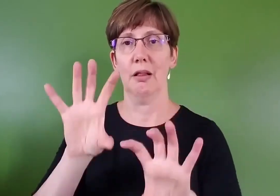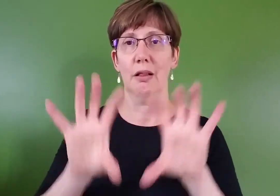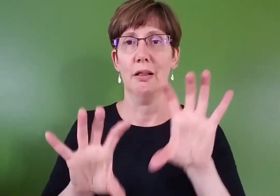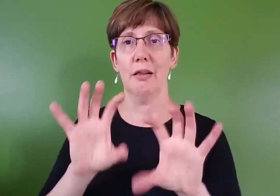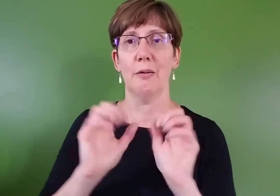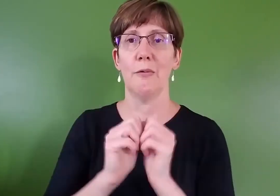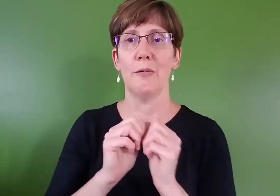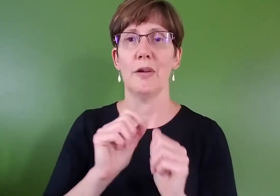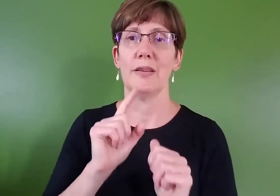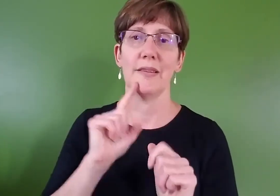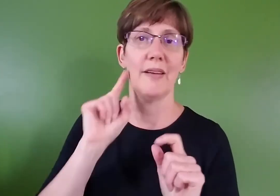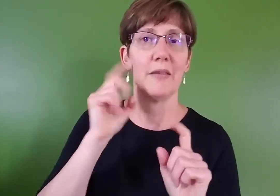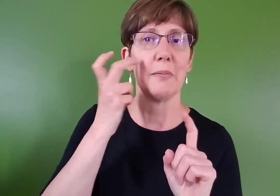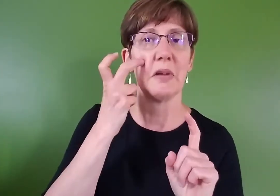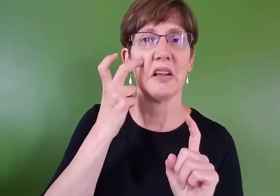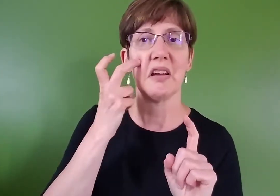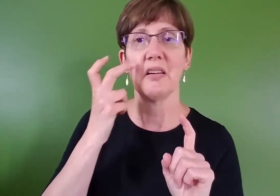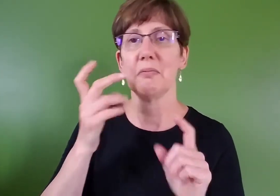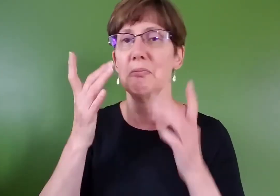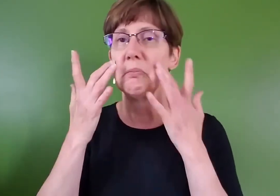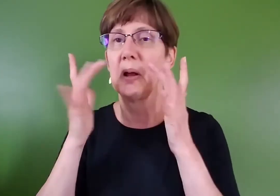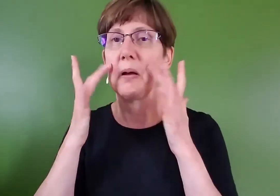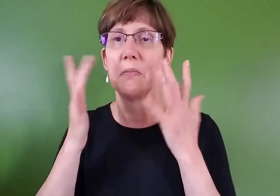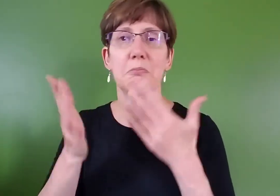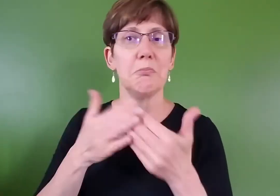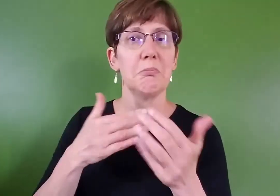When I am in the middle of a conversation and another person approaches and touches